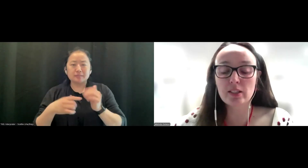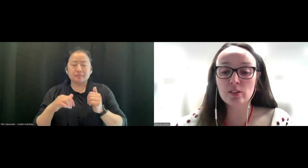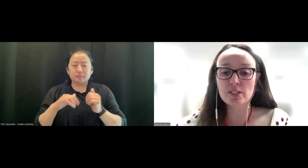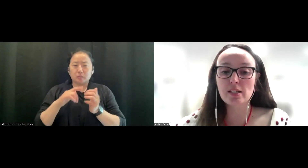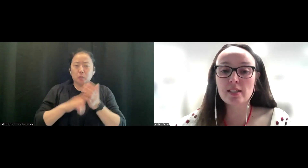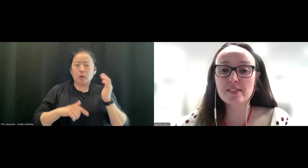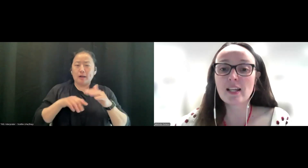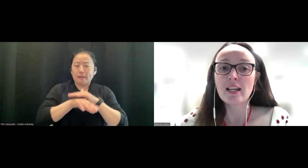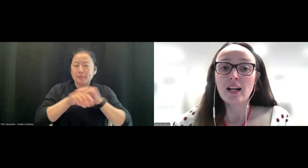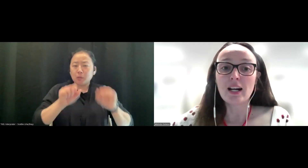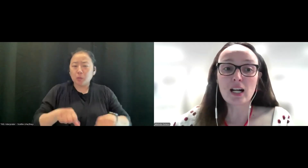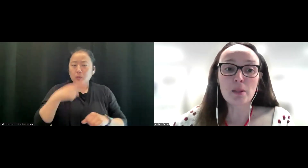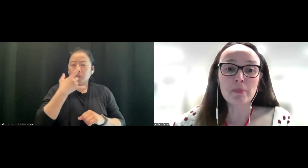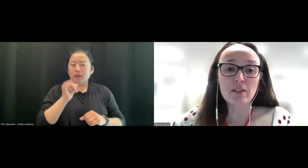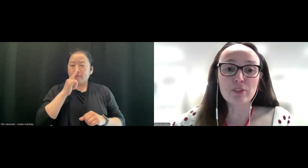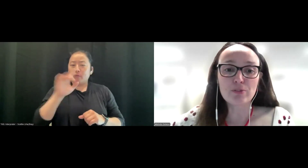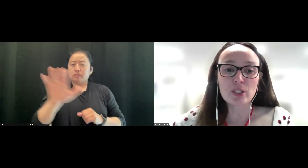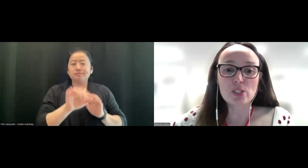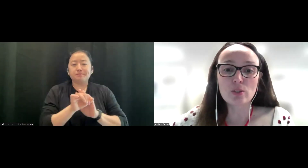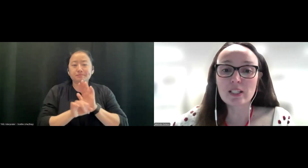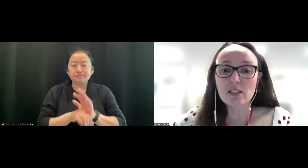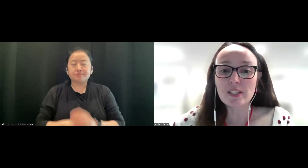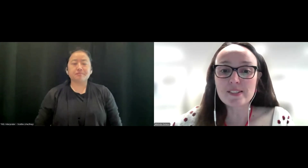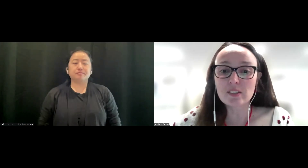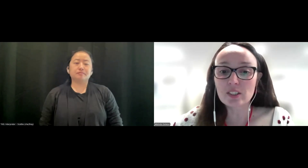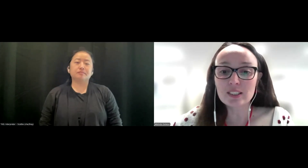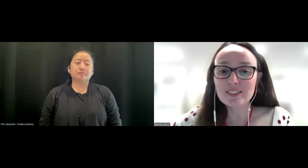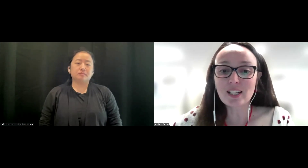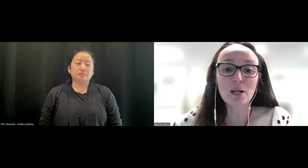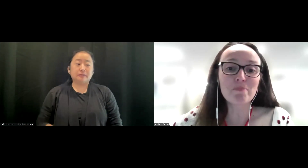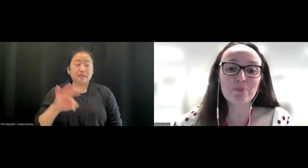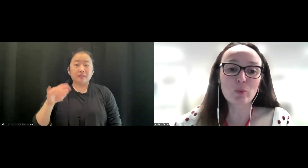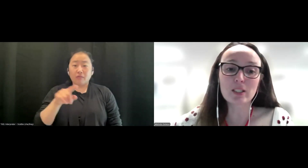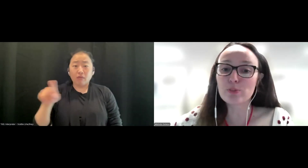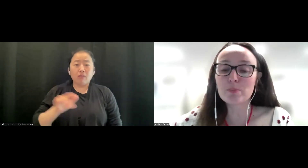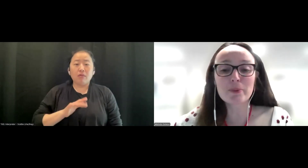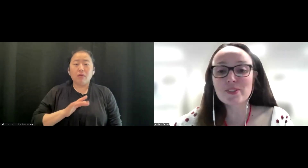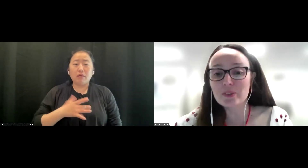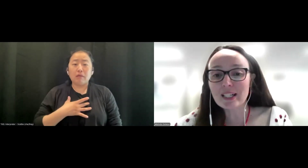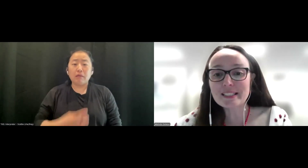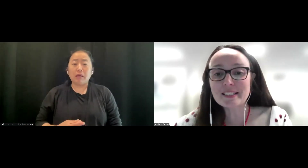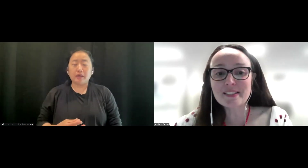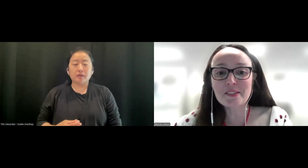in your states and feel free to -- if any of these look good, we love when people steal good ideas.